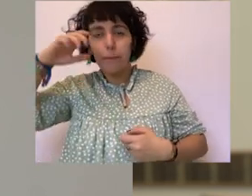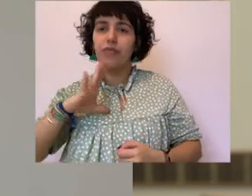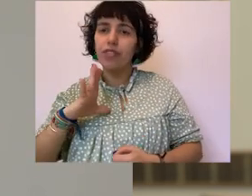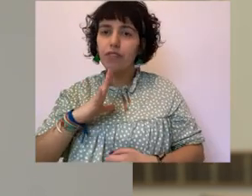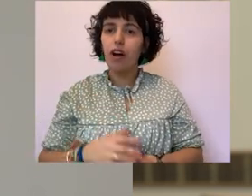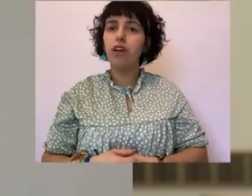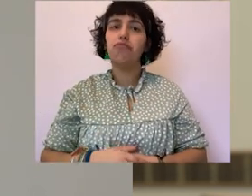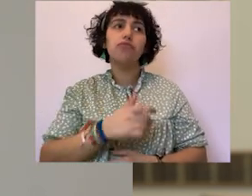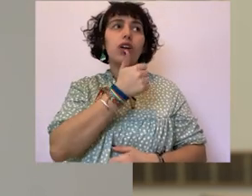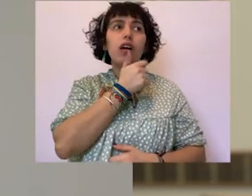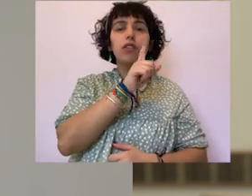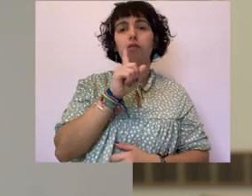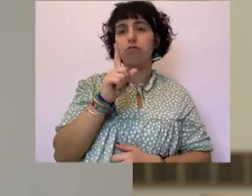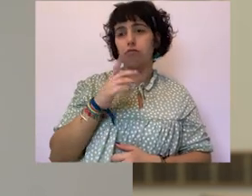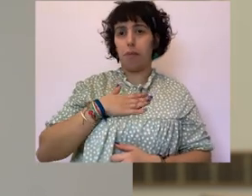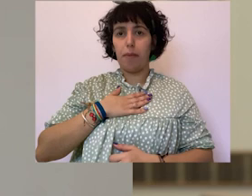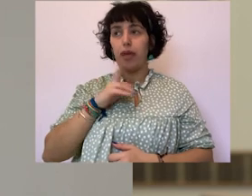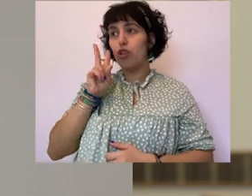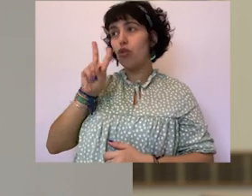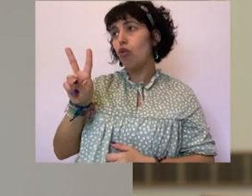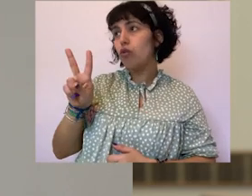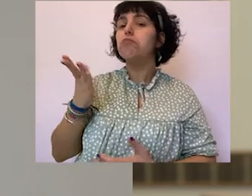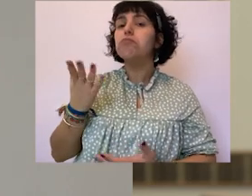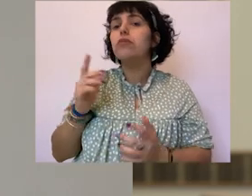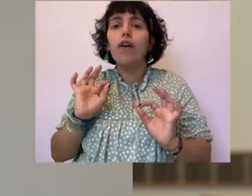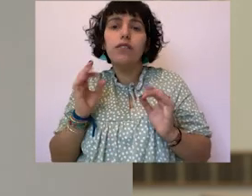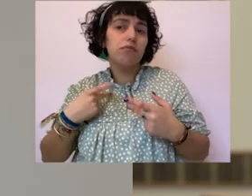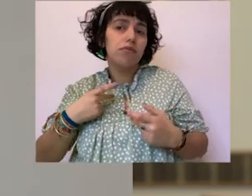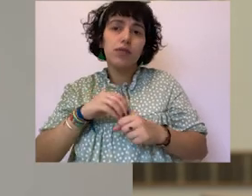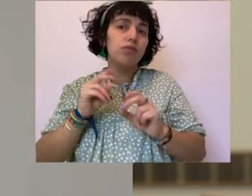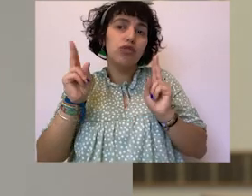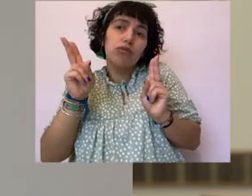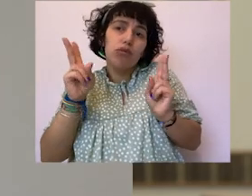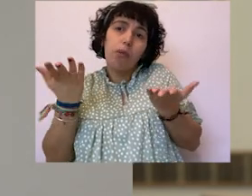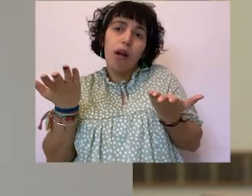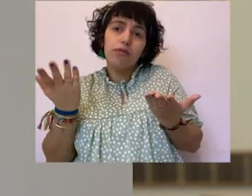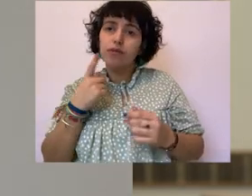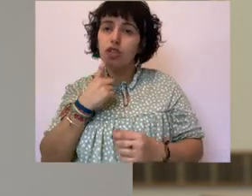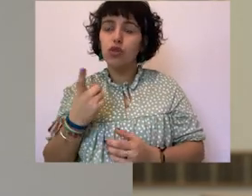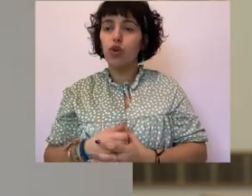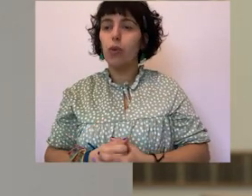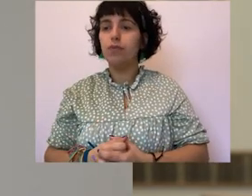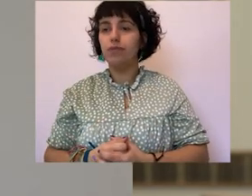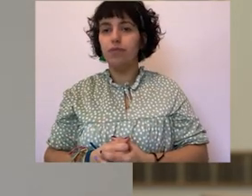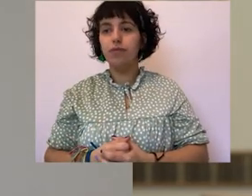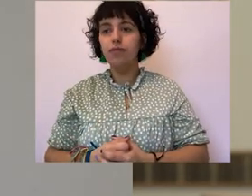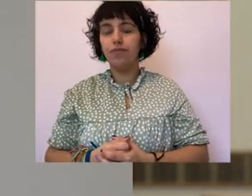a person with a profile "Well, we have already worked, this is normal."